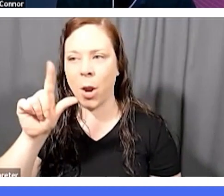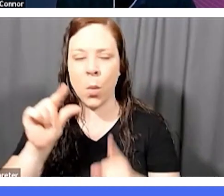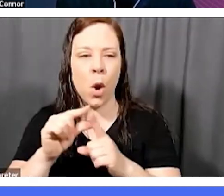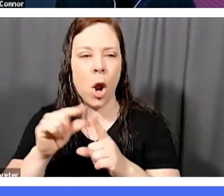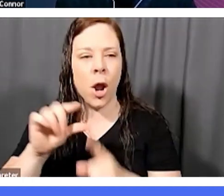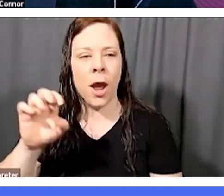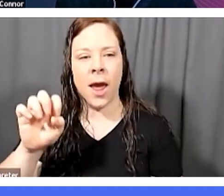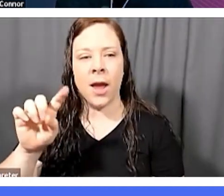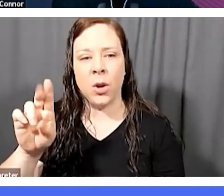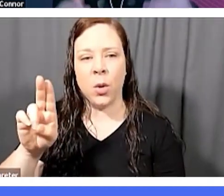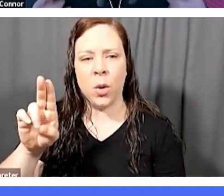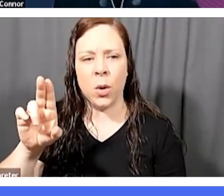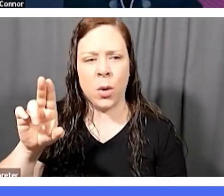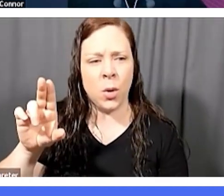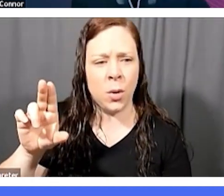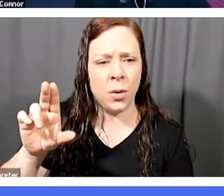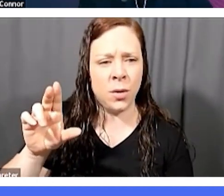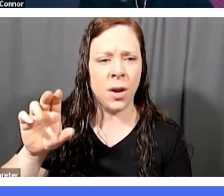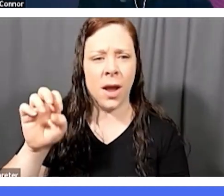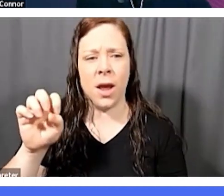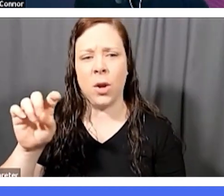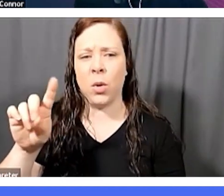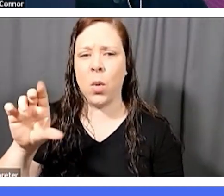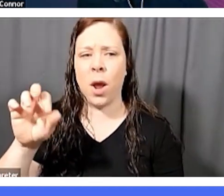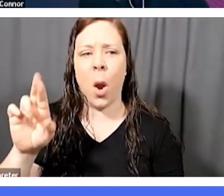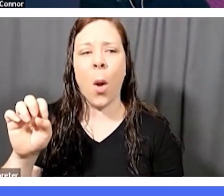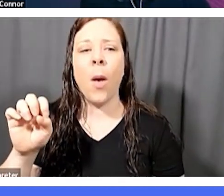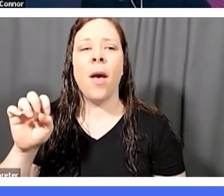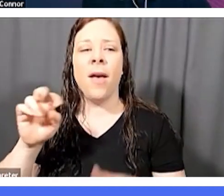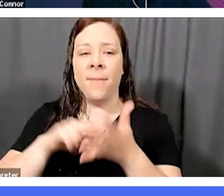which means to bring up or to draw forth, not to dump into.